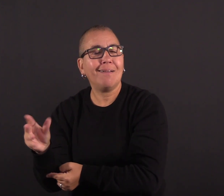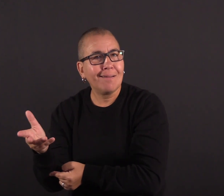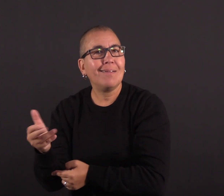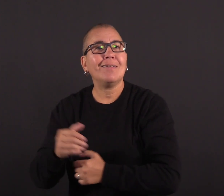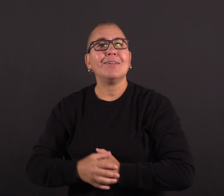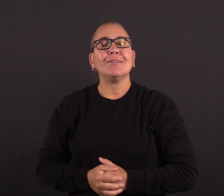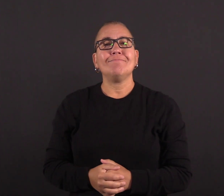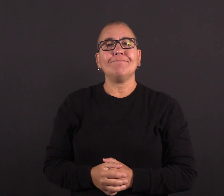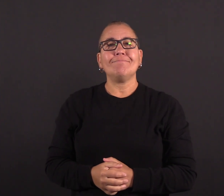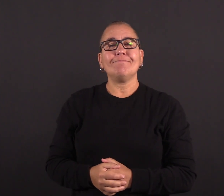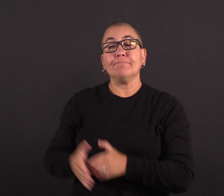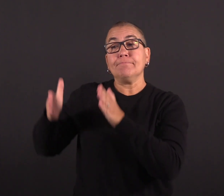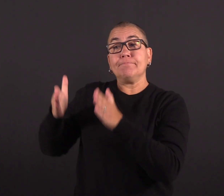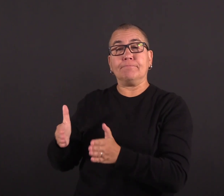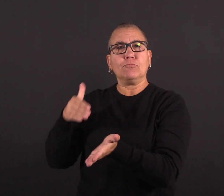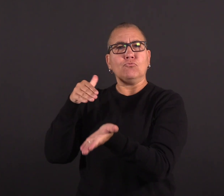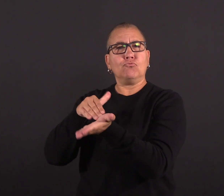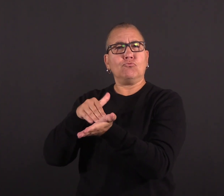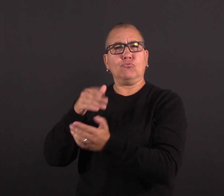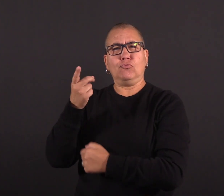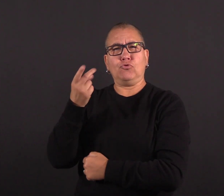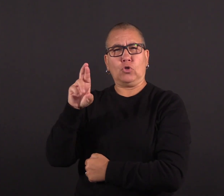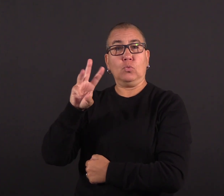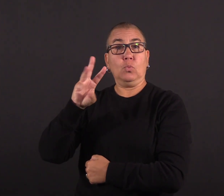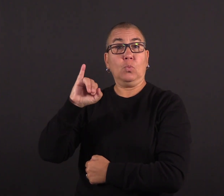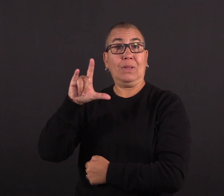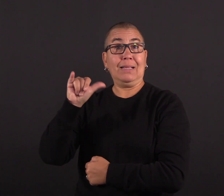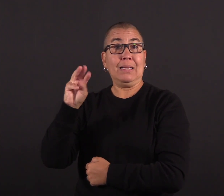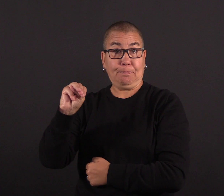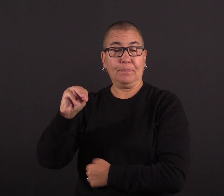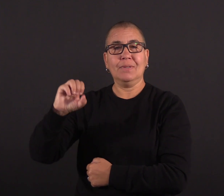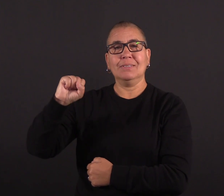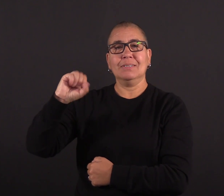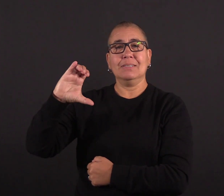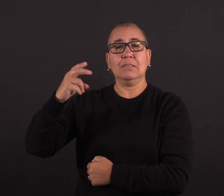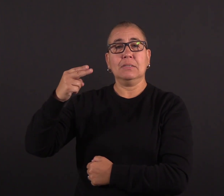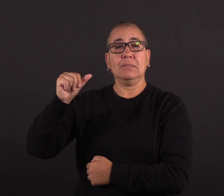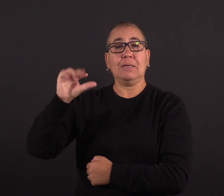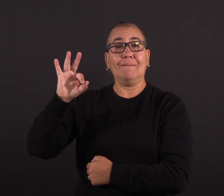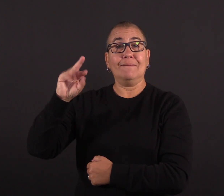Vanderbilt University Medical Center in Nashville and former medical director of